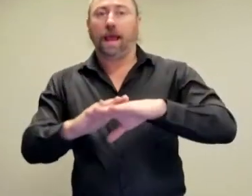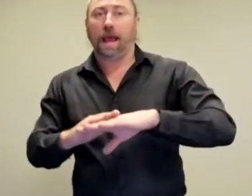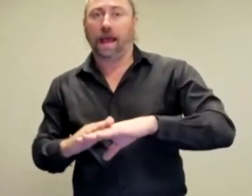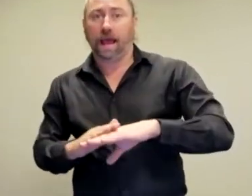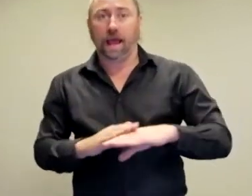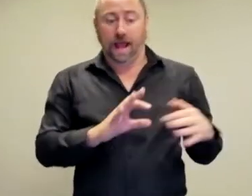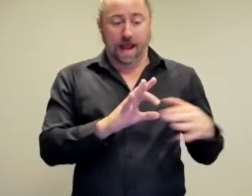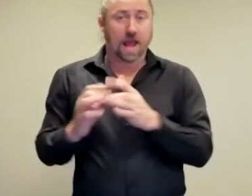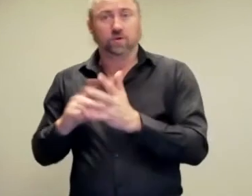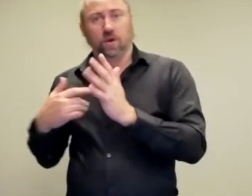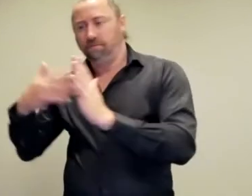my paintings.